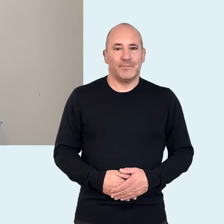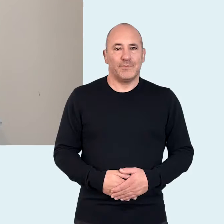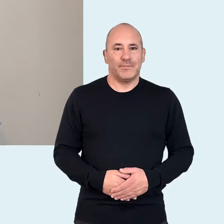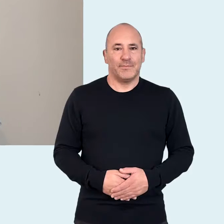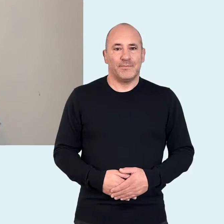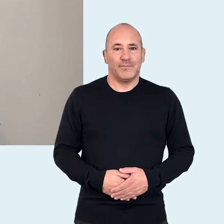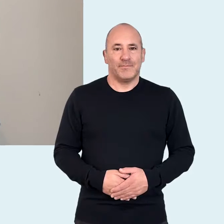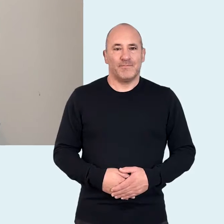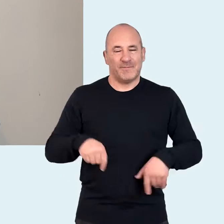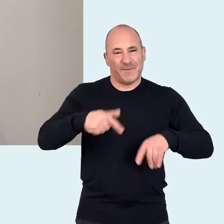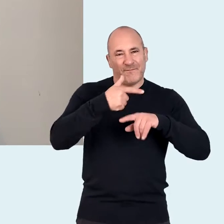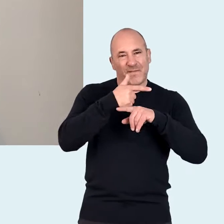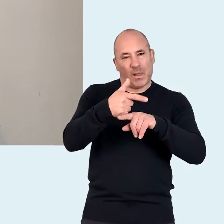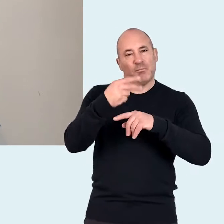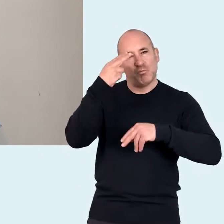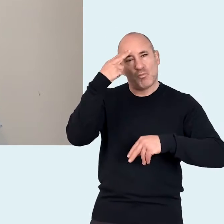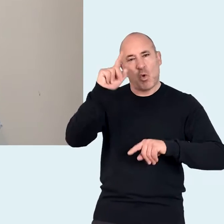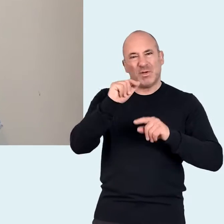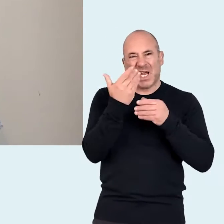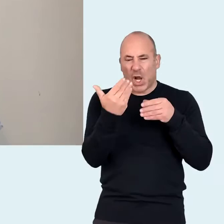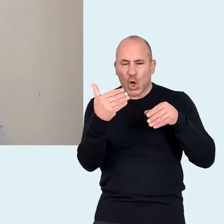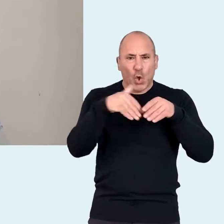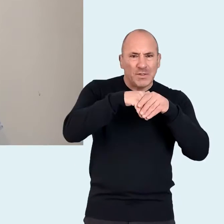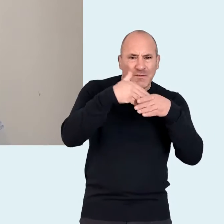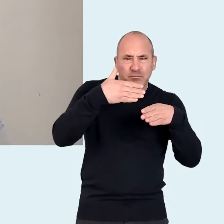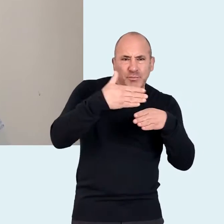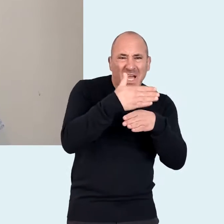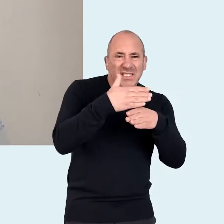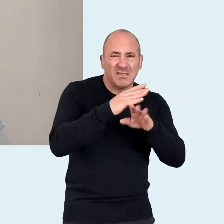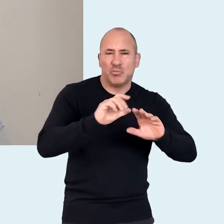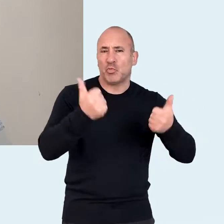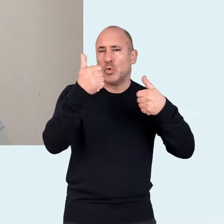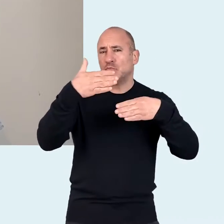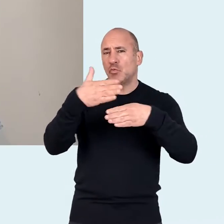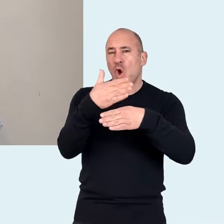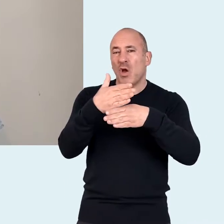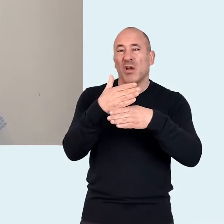This film entitled "Inclusive Practice is Good Practice" features inclusive dance practitioners